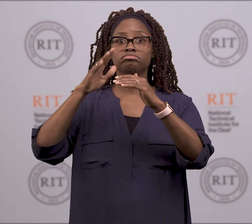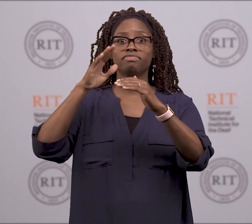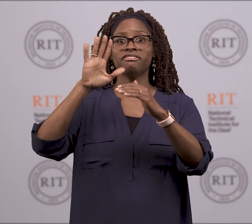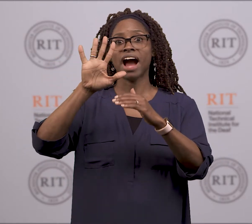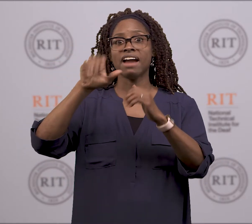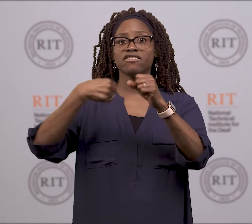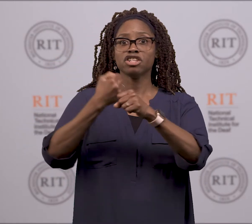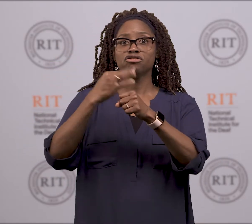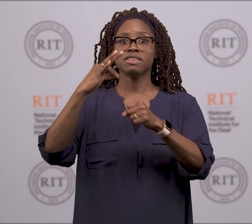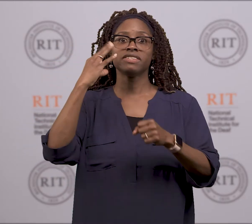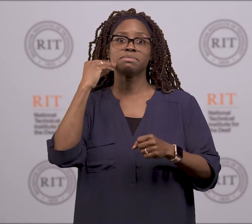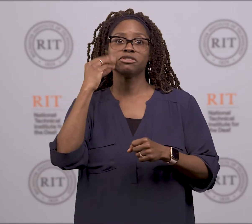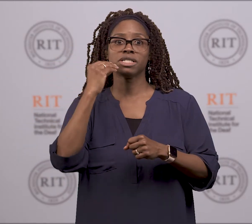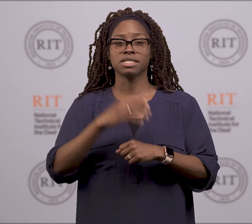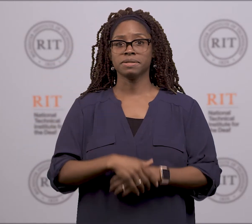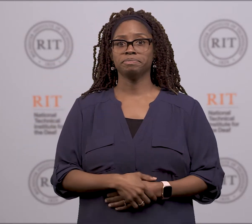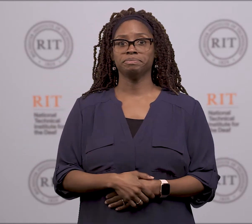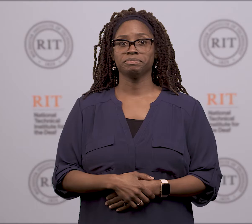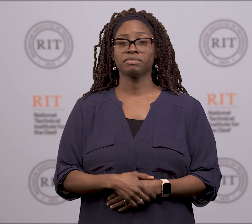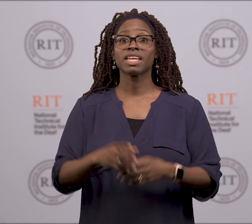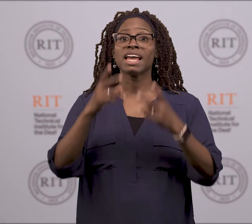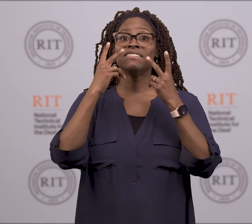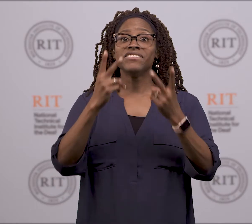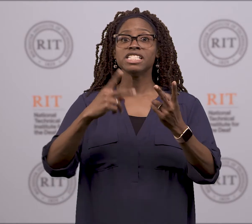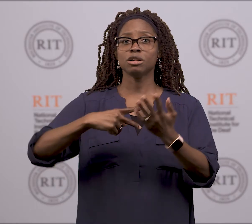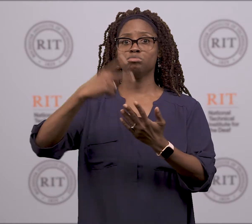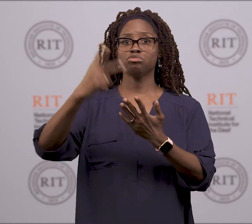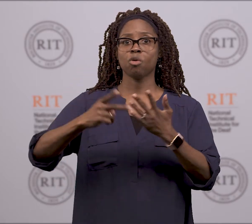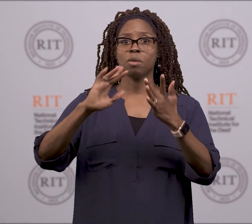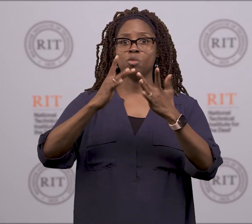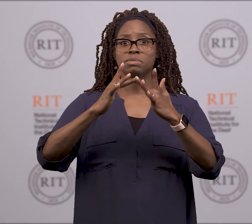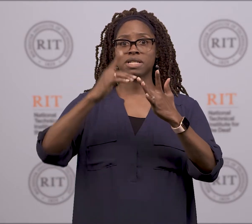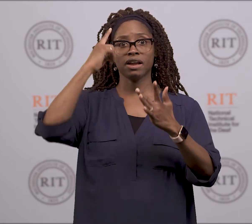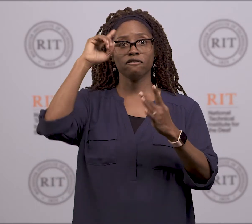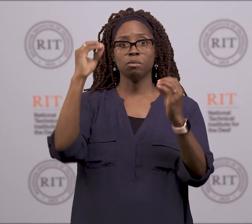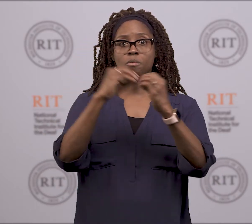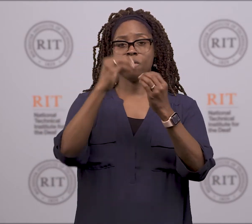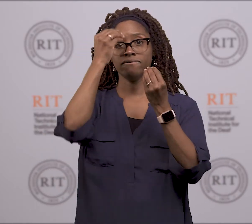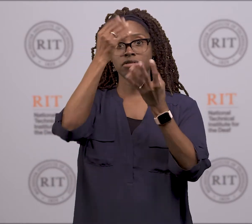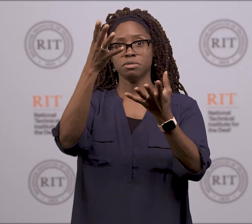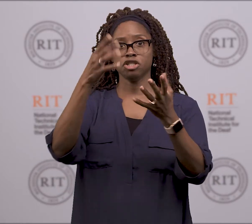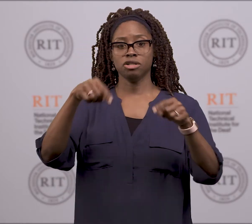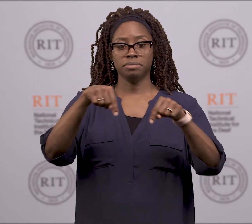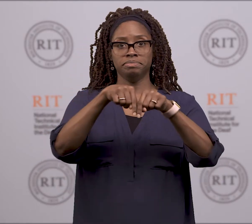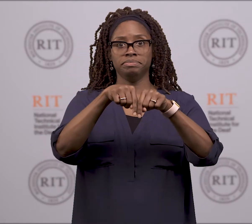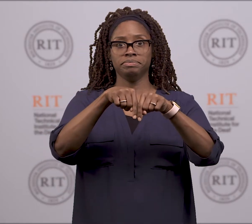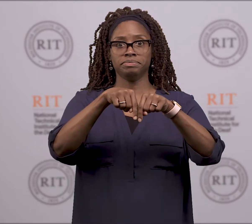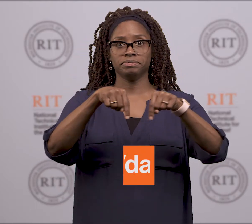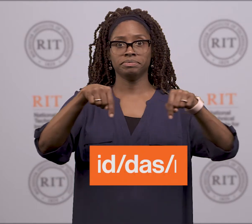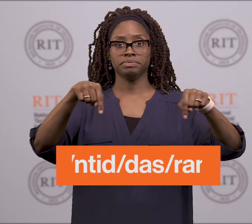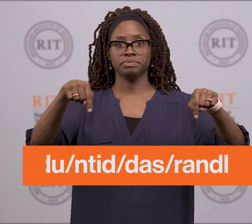and for interpreters with up to five years of experience. Visit the program website for more information.